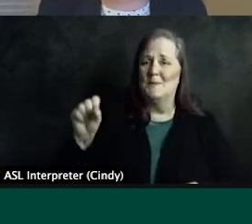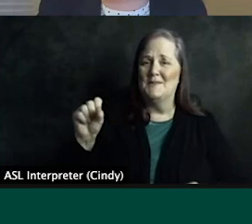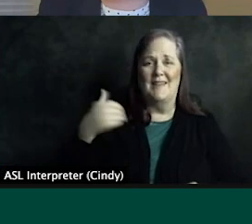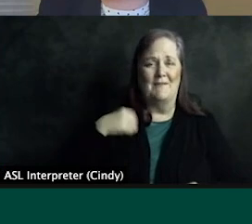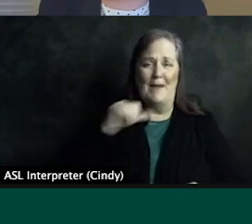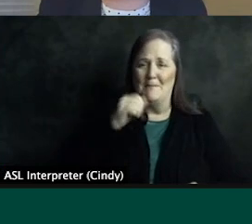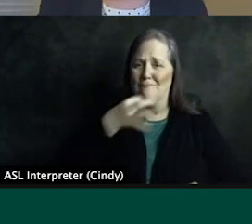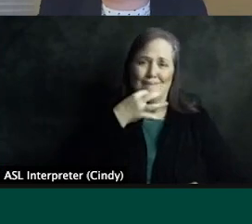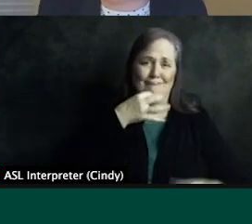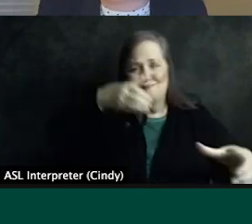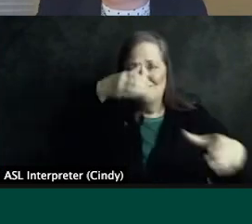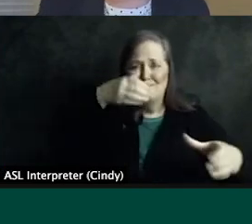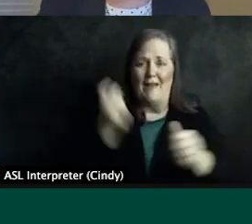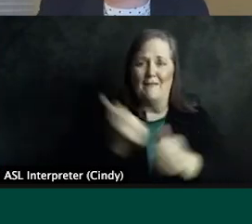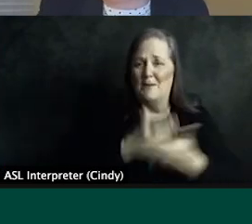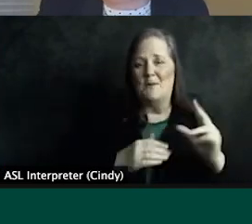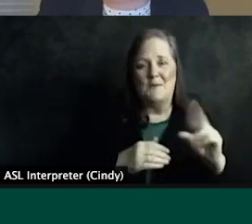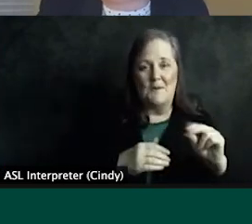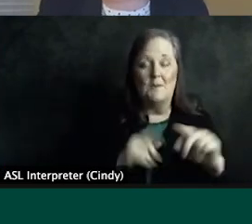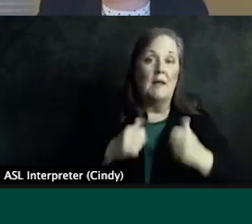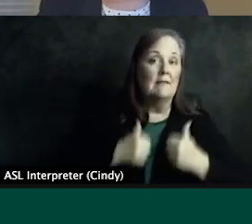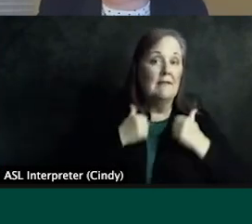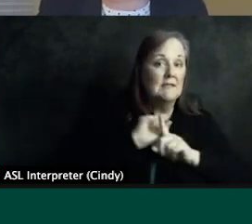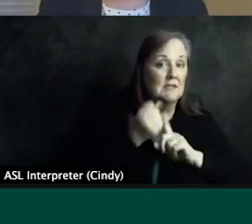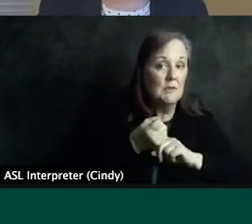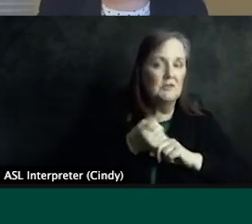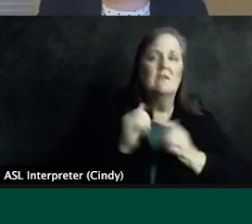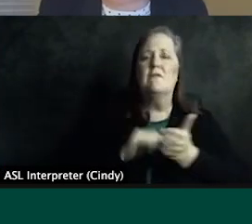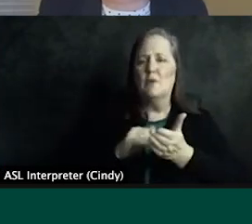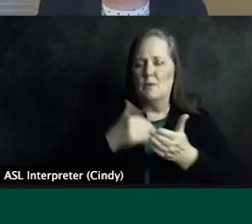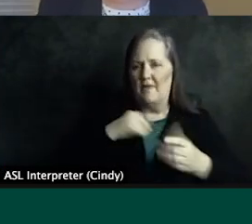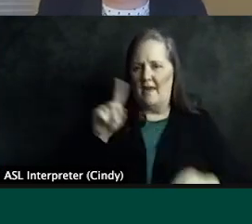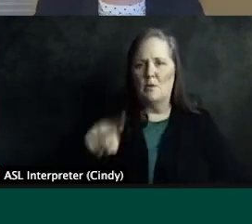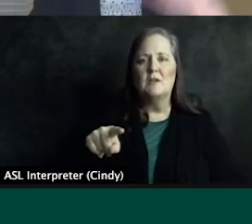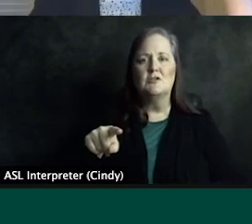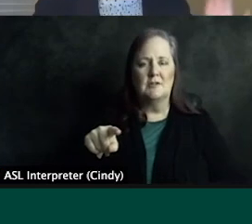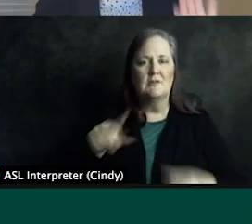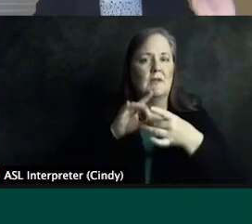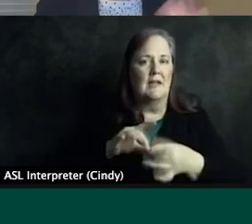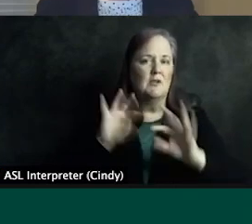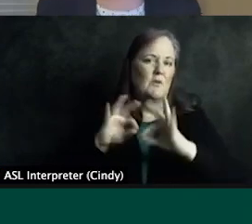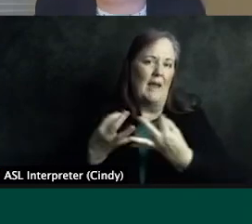are there other conditions? It depends on the tool, you know. Sometimes they'll ask questions about, you know, prior history, et cetera.